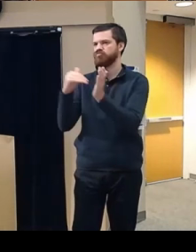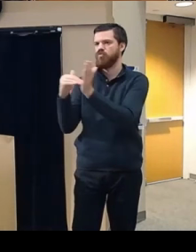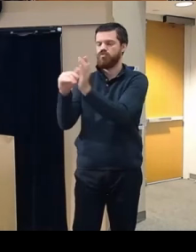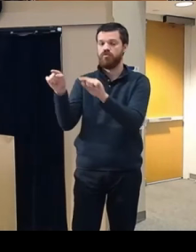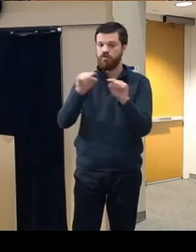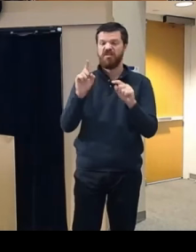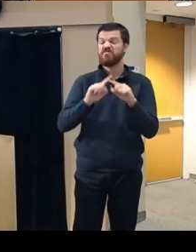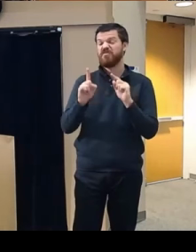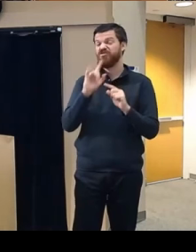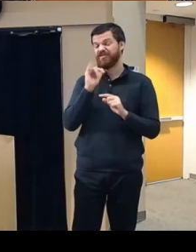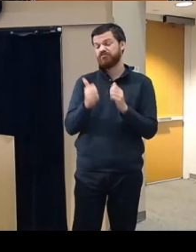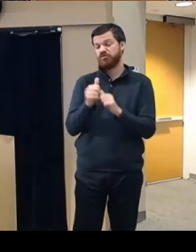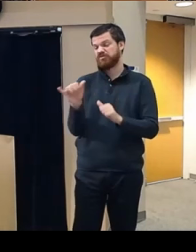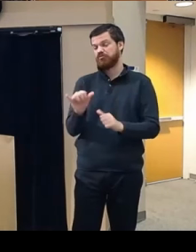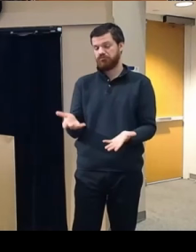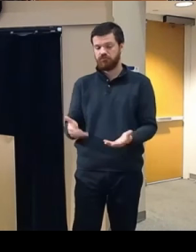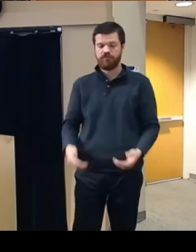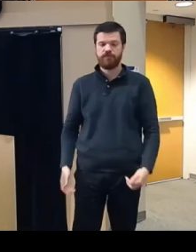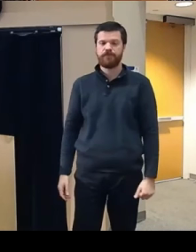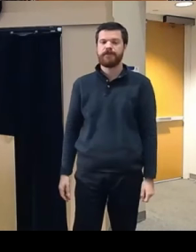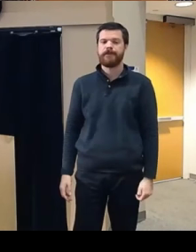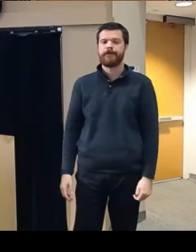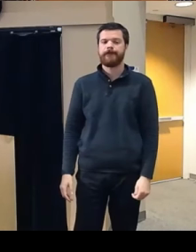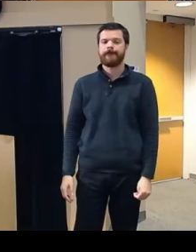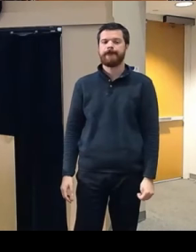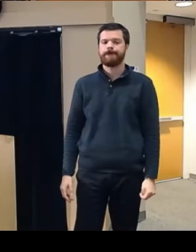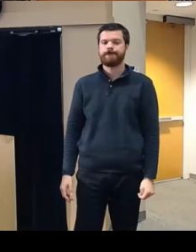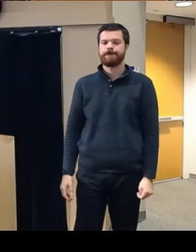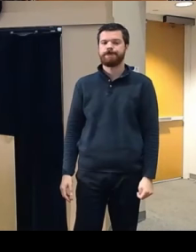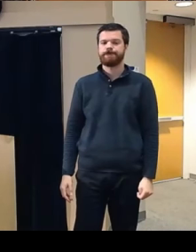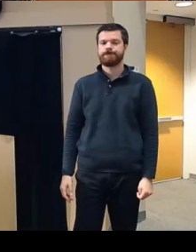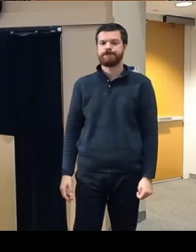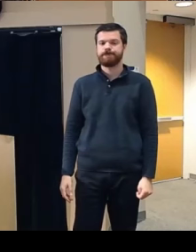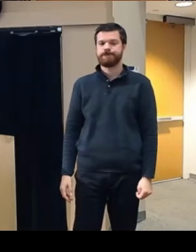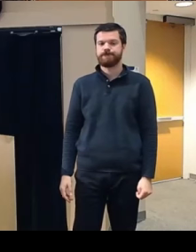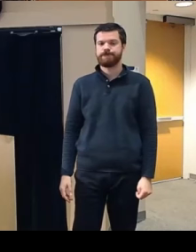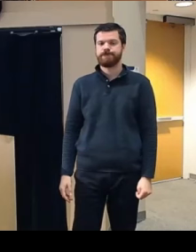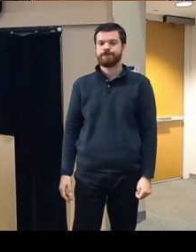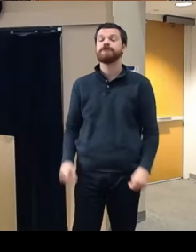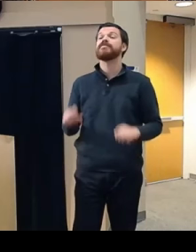that it's not much different um but what I can do is I can create a letter from this